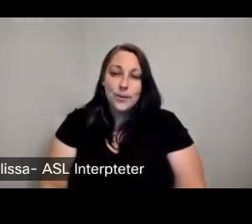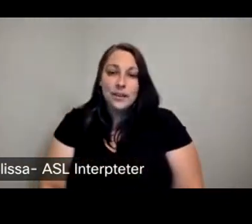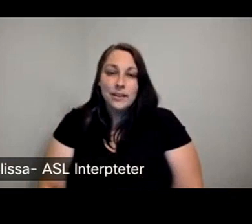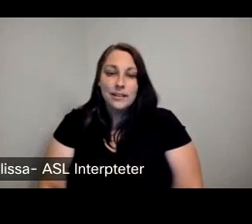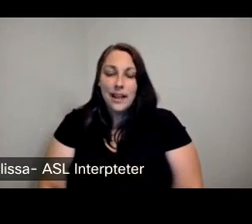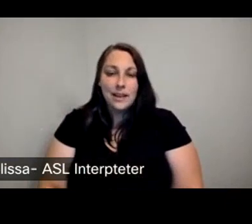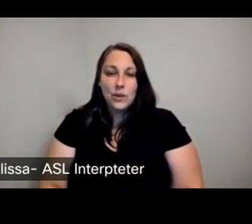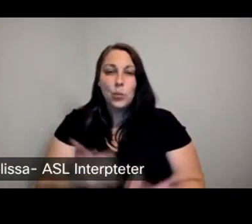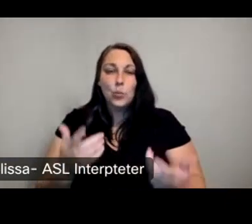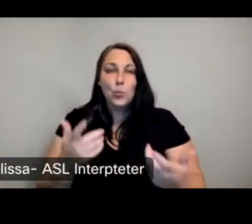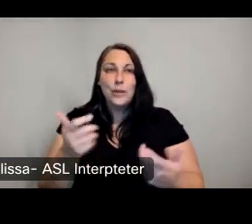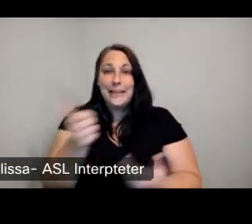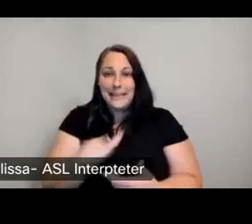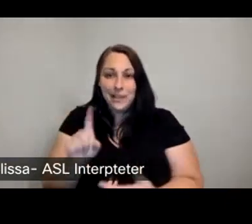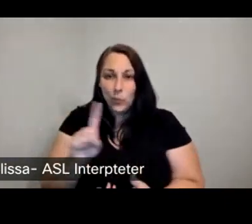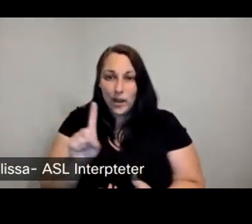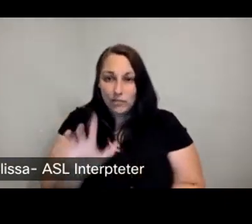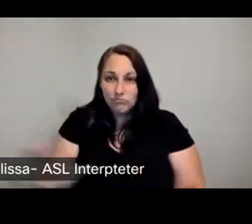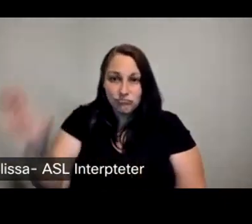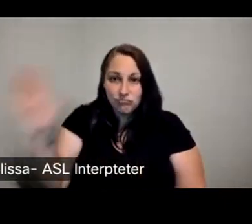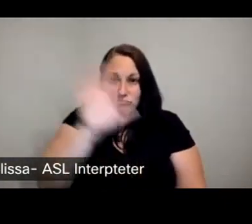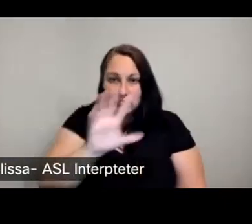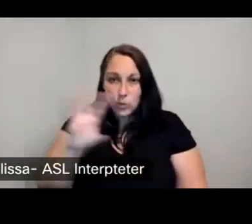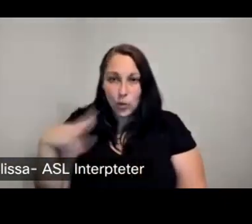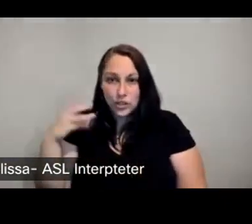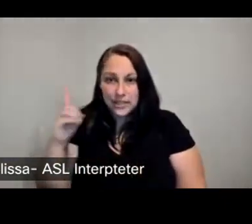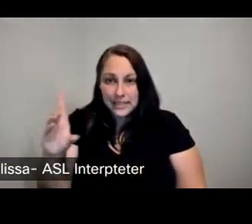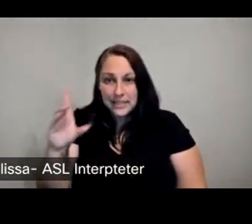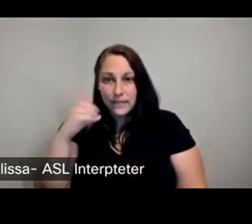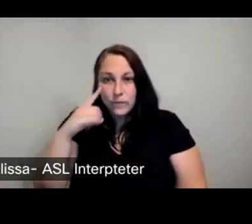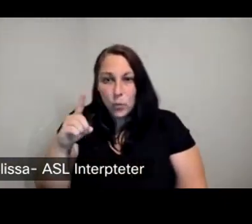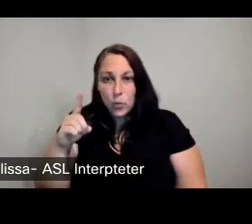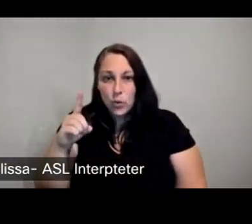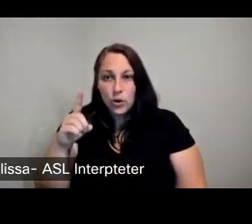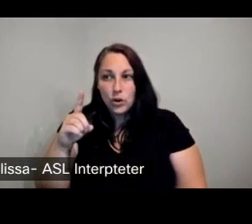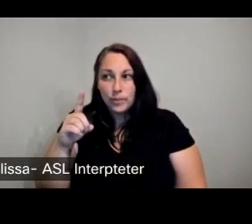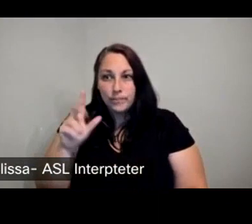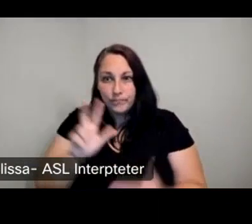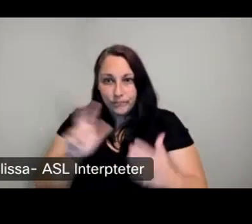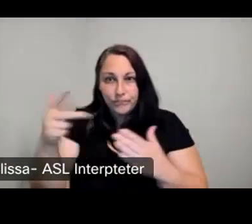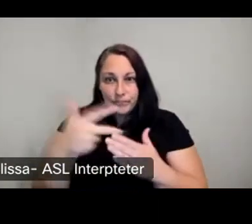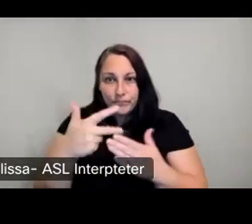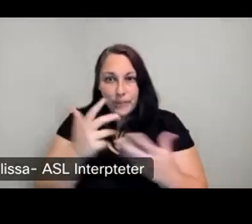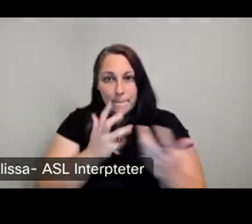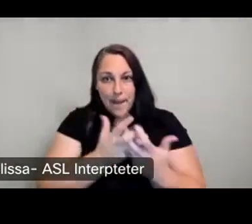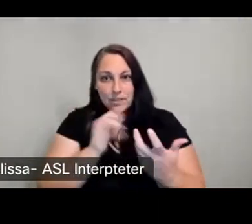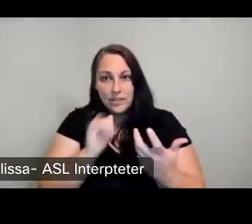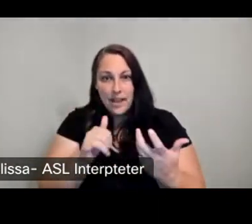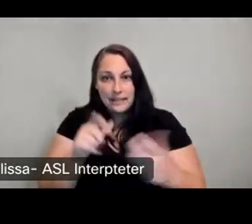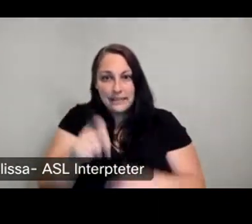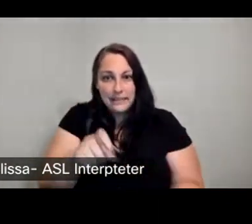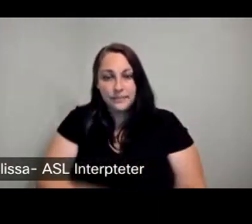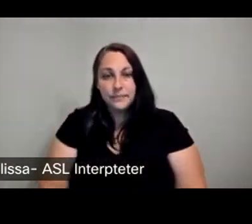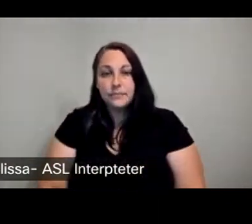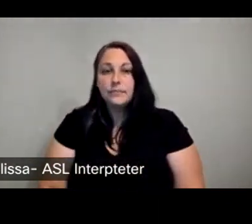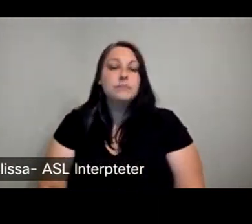intersection anywhere in the city to facilitate bus turnarounds um our my mind goes straight to